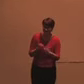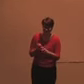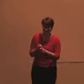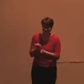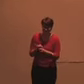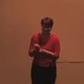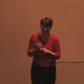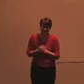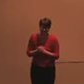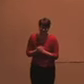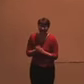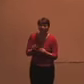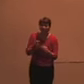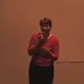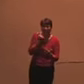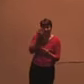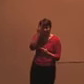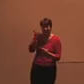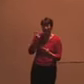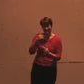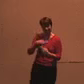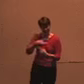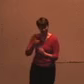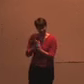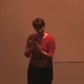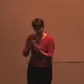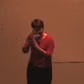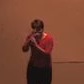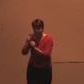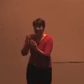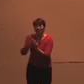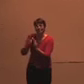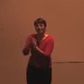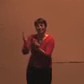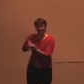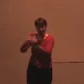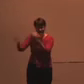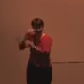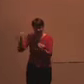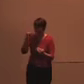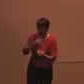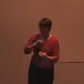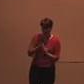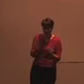But anyways, it's really exciting place.